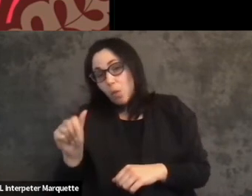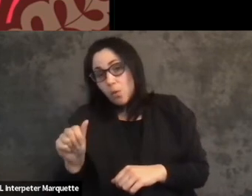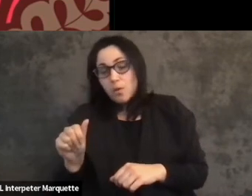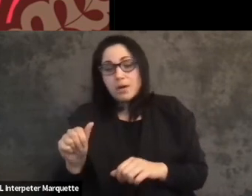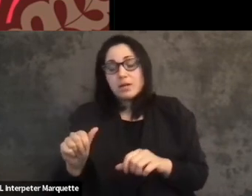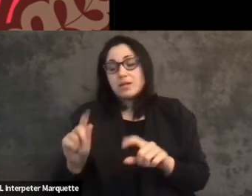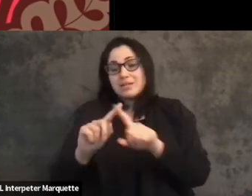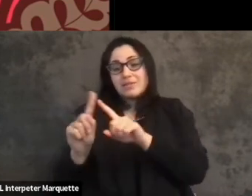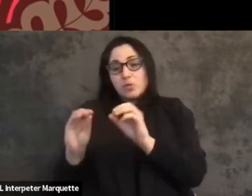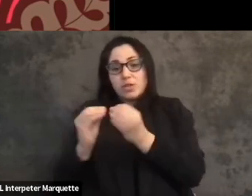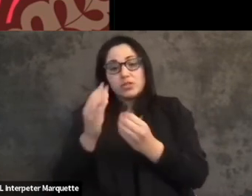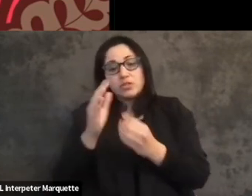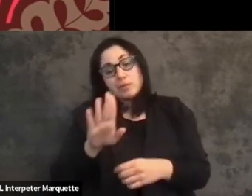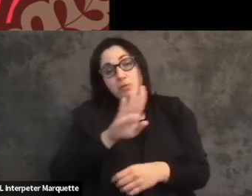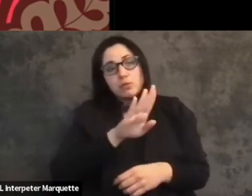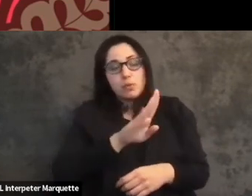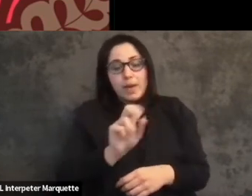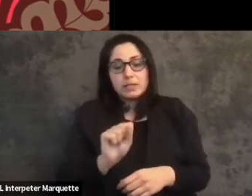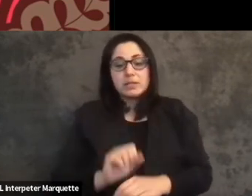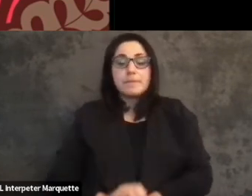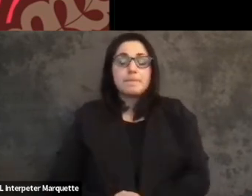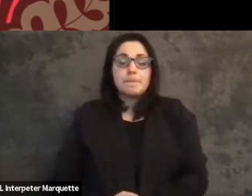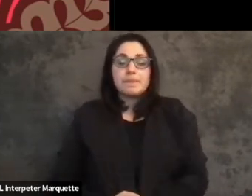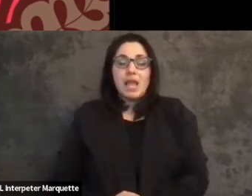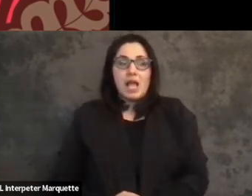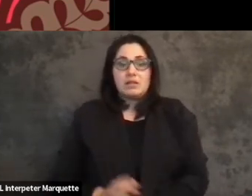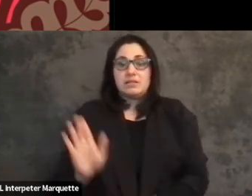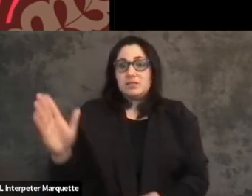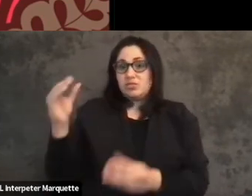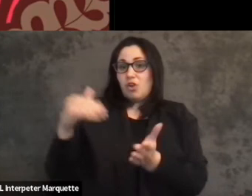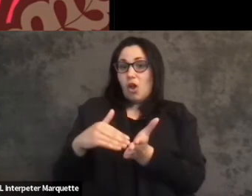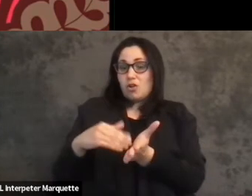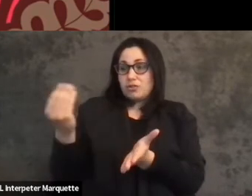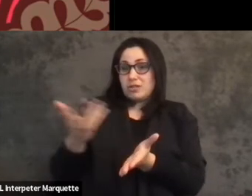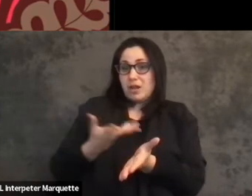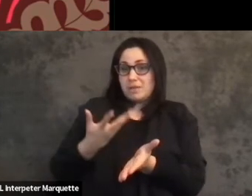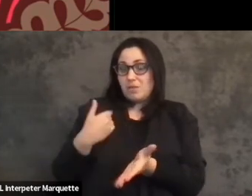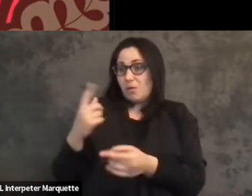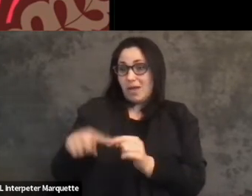especially small grassroots organizations here in South Florida, as well as around the